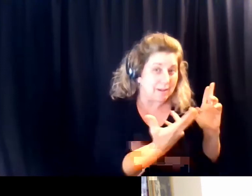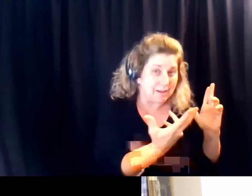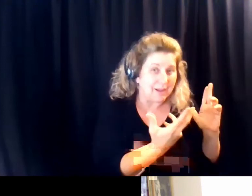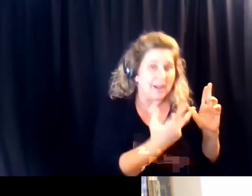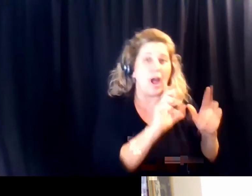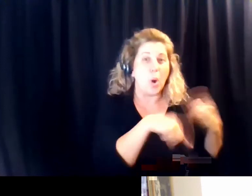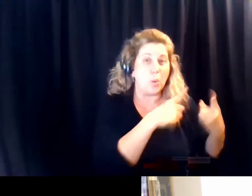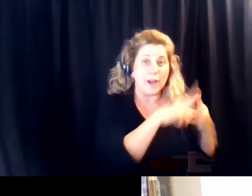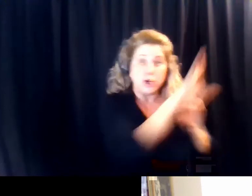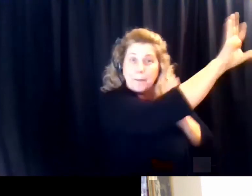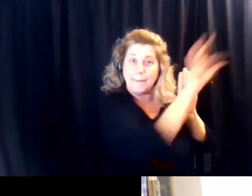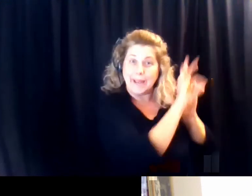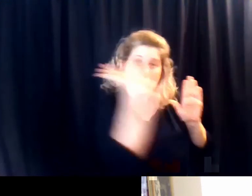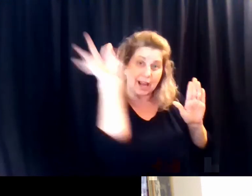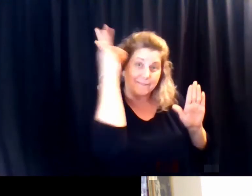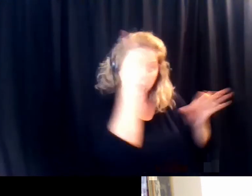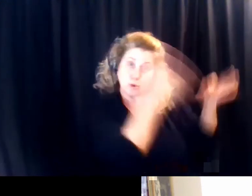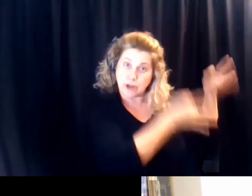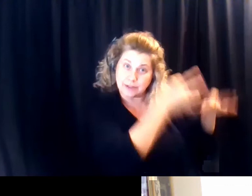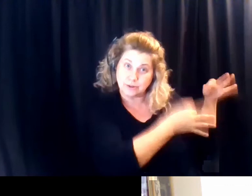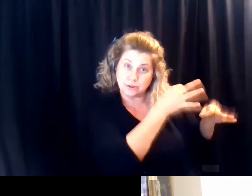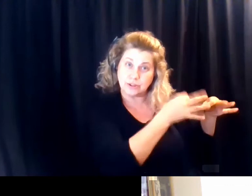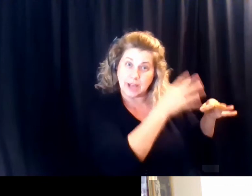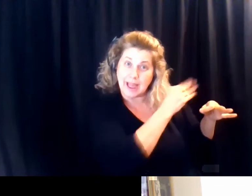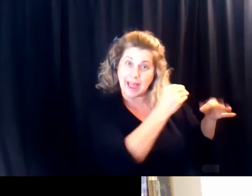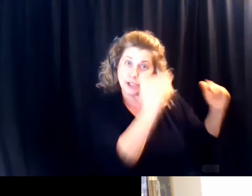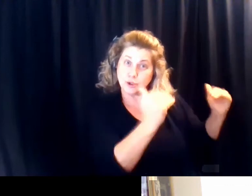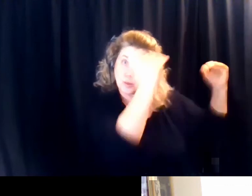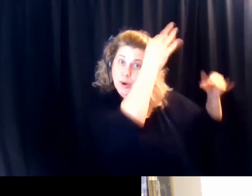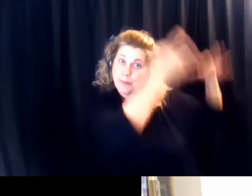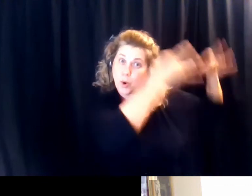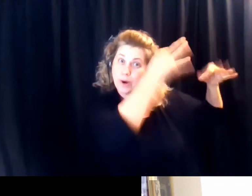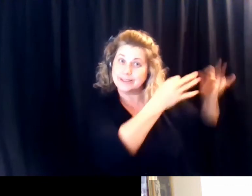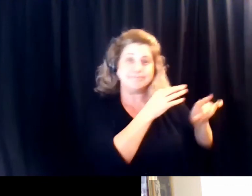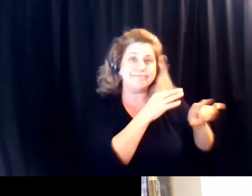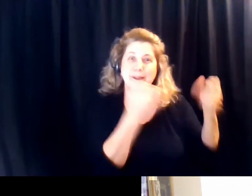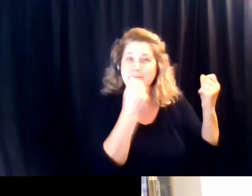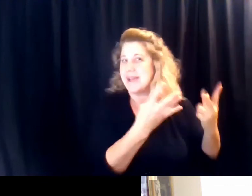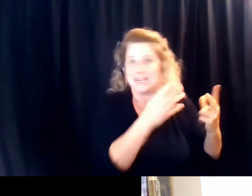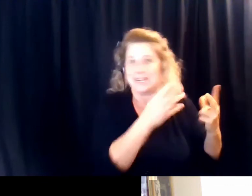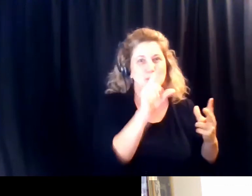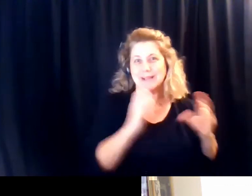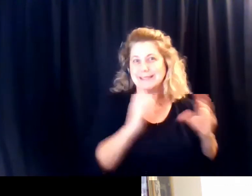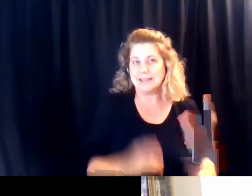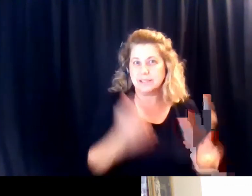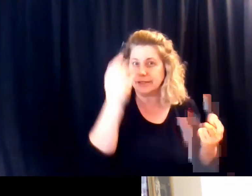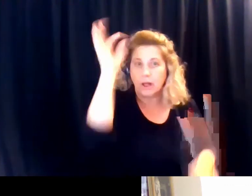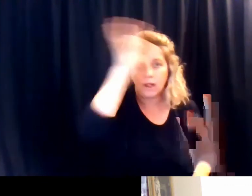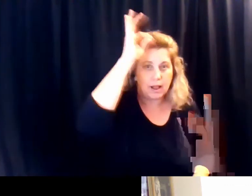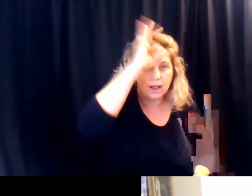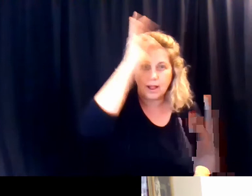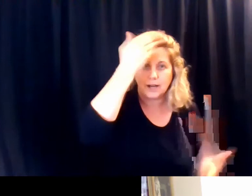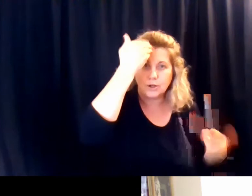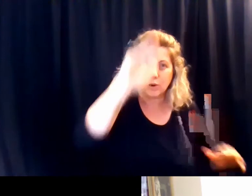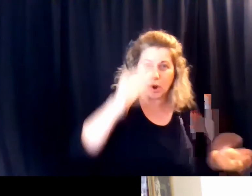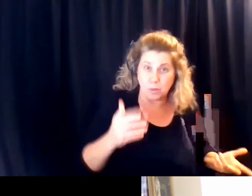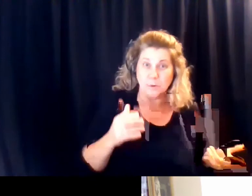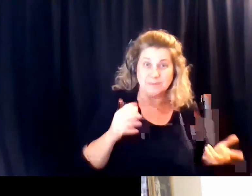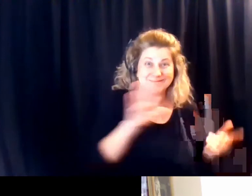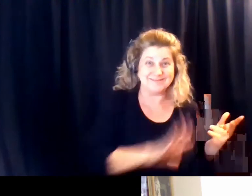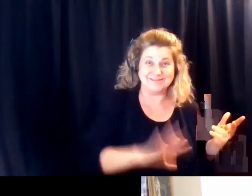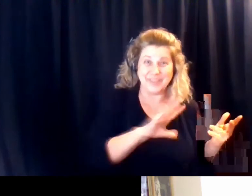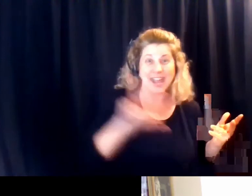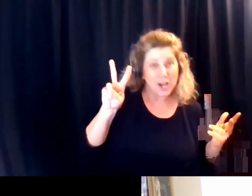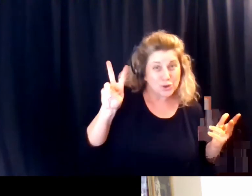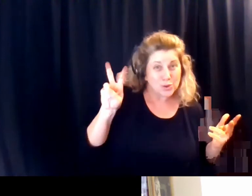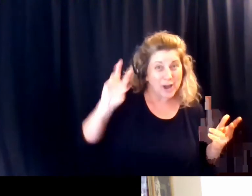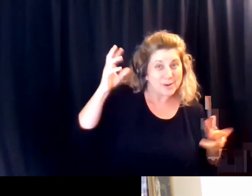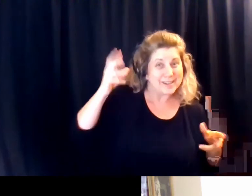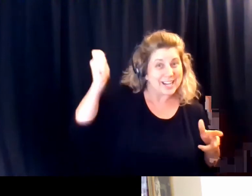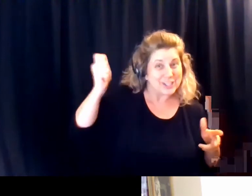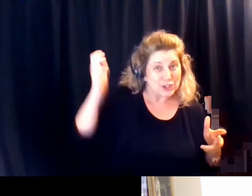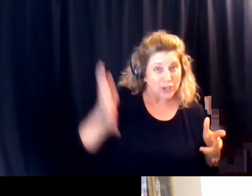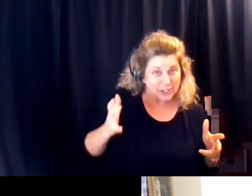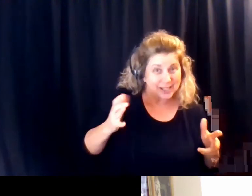Judith Heumann: On the side of the voices of disabled people, I would say we're definitely on the top and our diversity, our quest disability work, etc. I think is something we should feel proud about